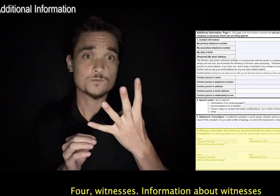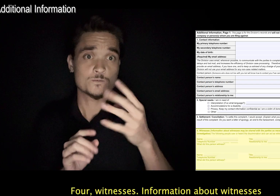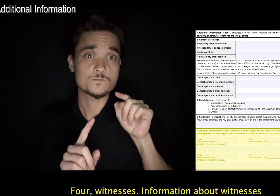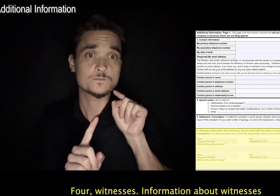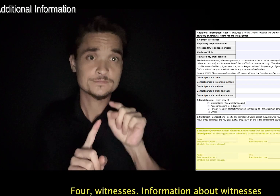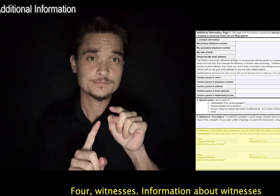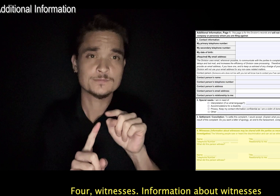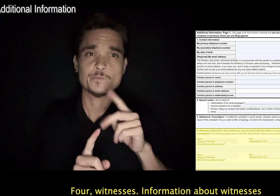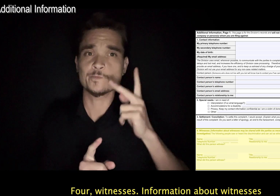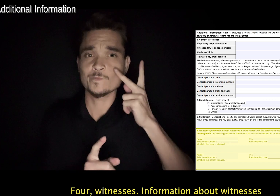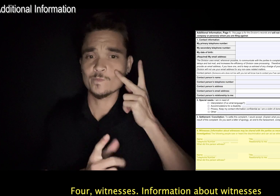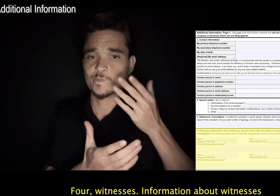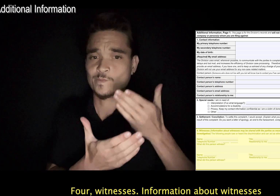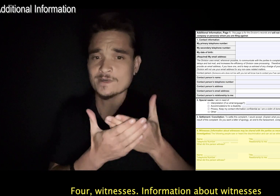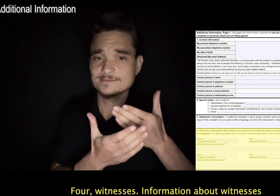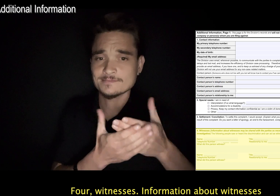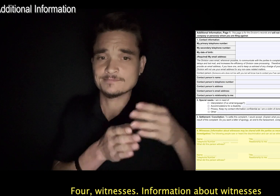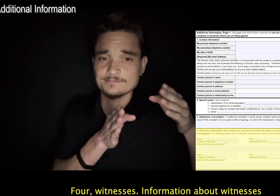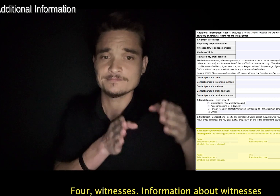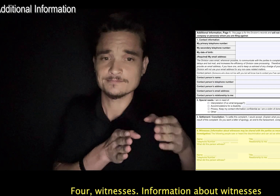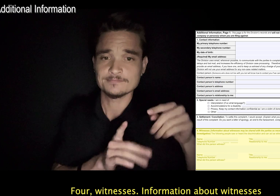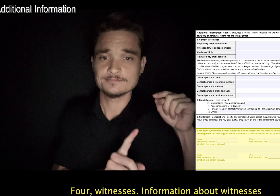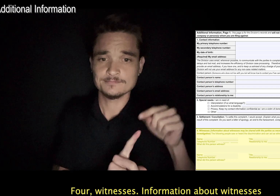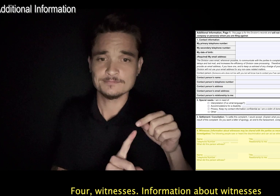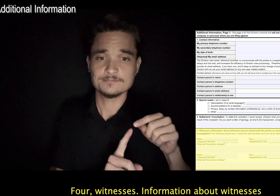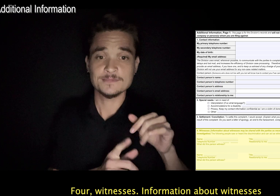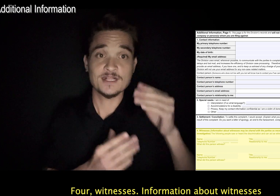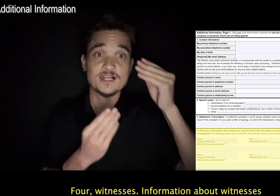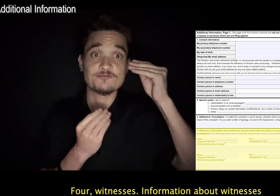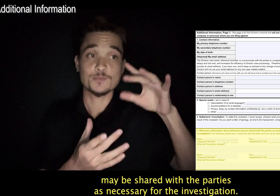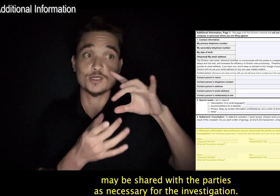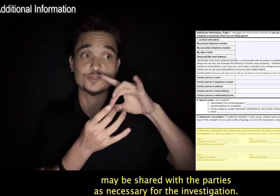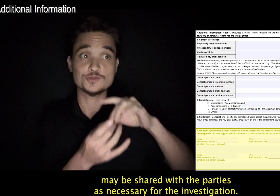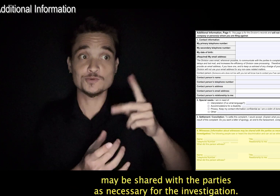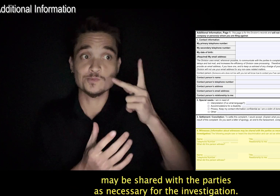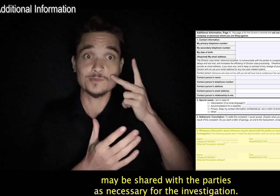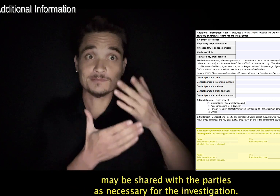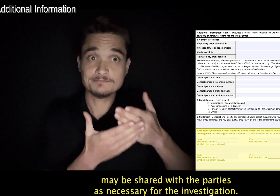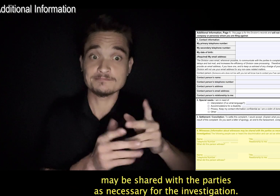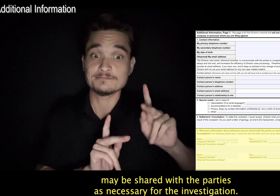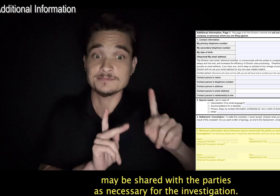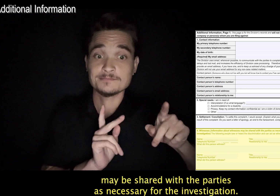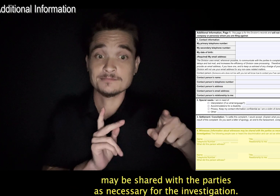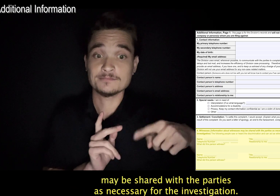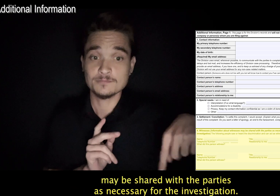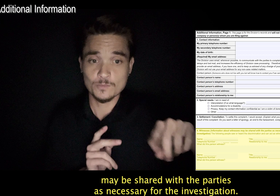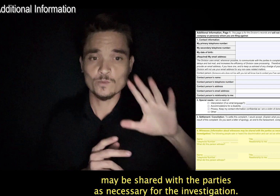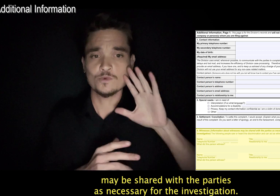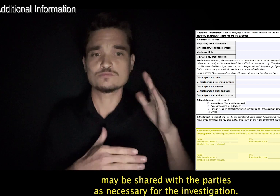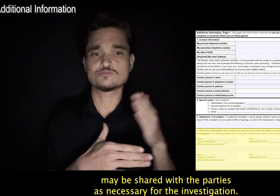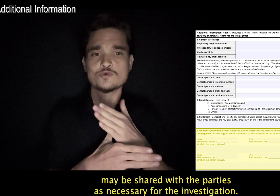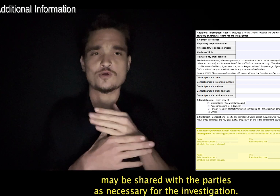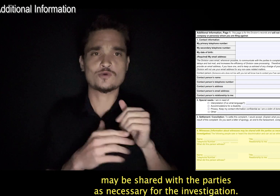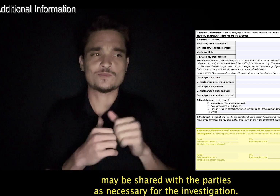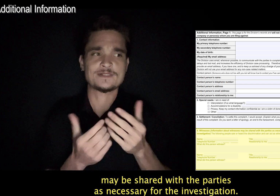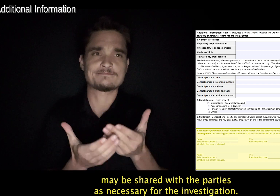Four, witnesses. Information about witnesses may be shared with the parties as necessary for the investigation.